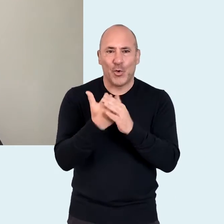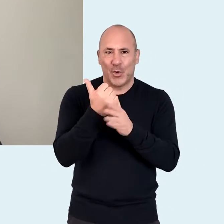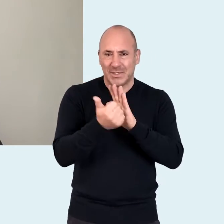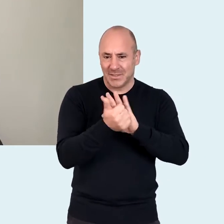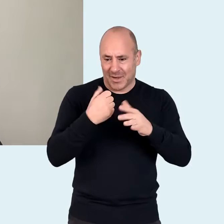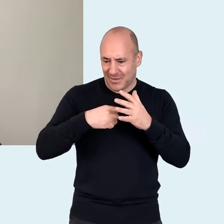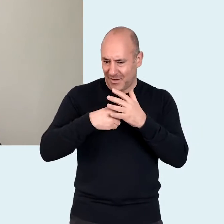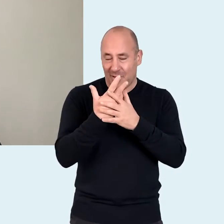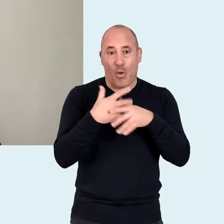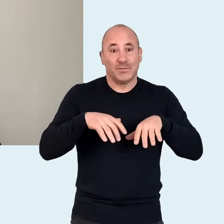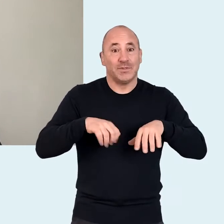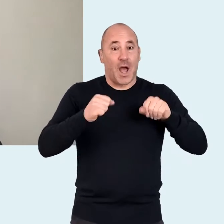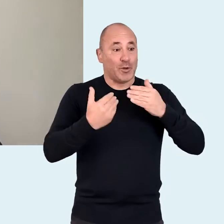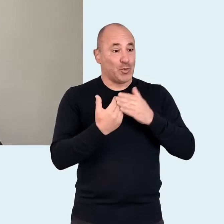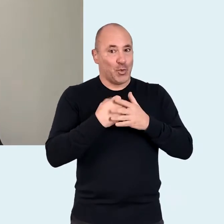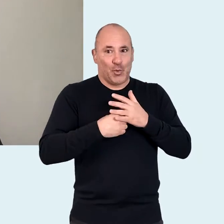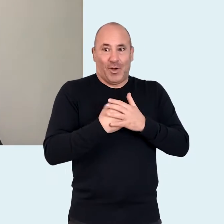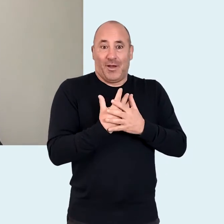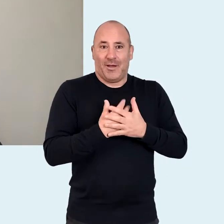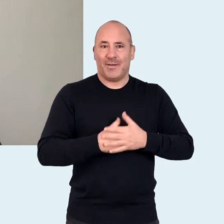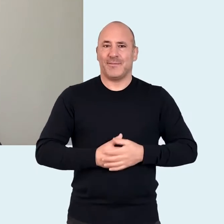and we've all developed loads of new skills or the beginnings of new skills.